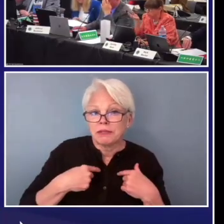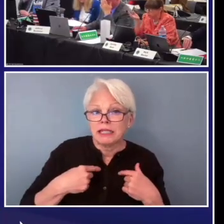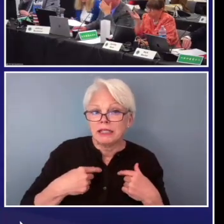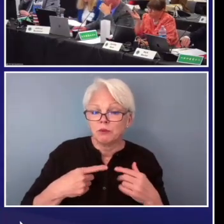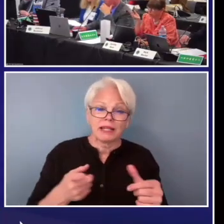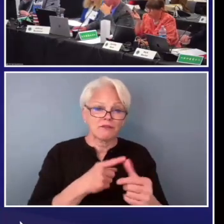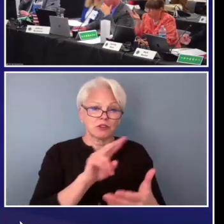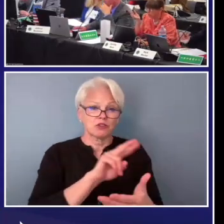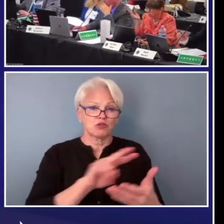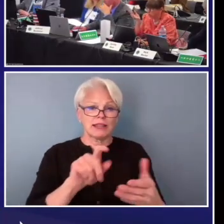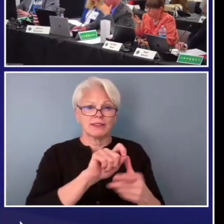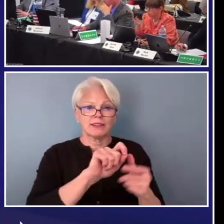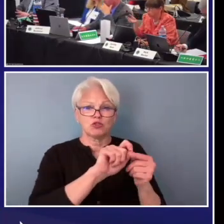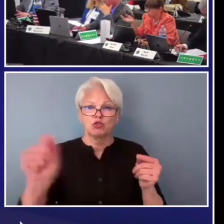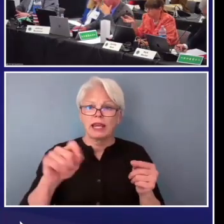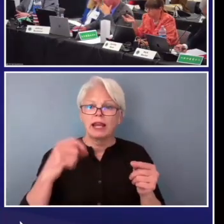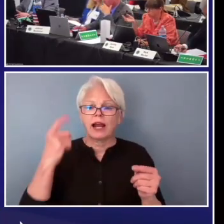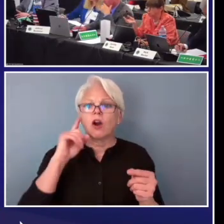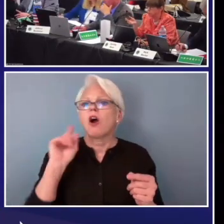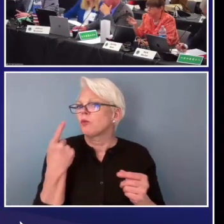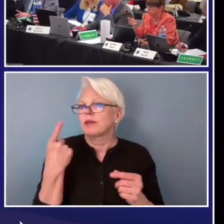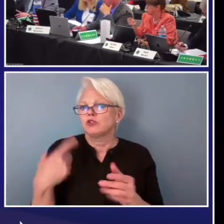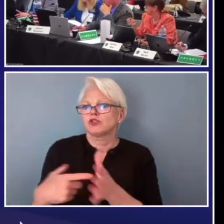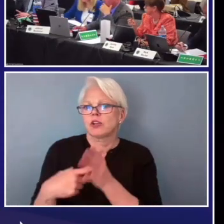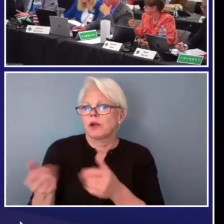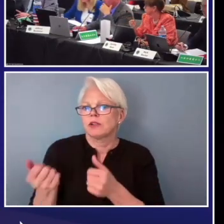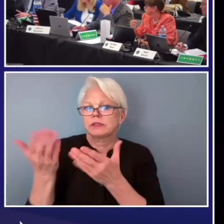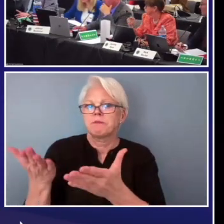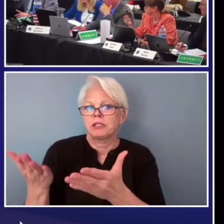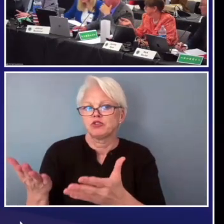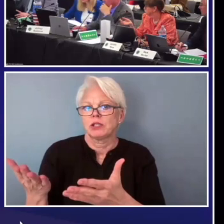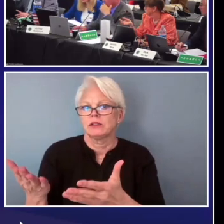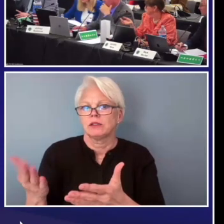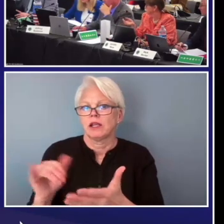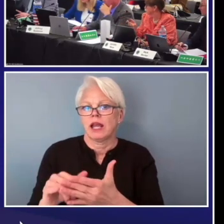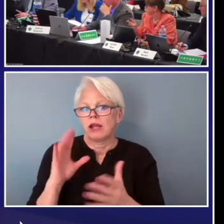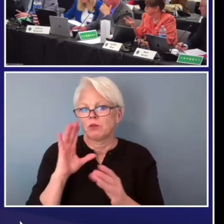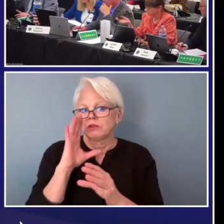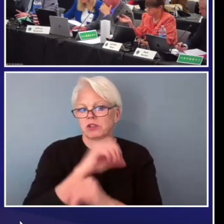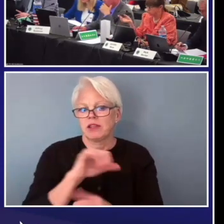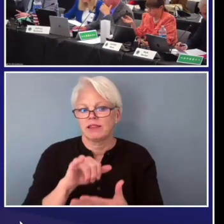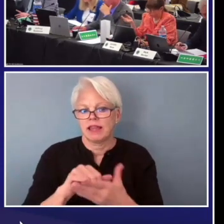I'm like, oh, they're just going to require a submission and it sort of presumed that they're changing accreditors.